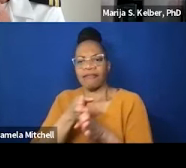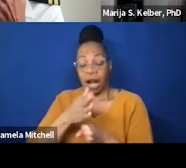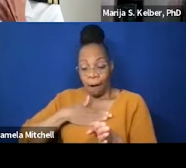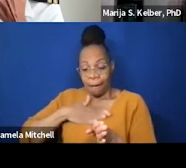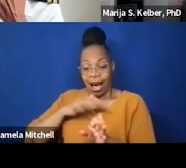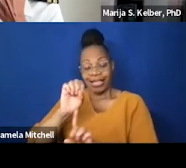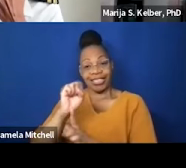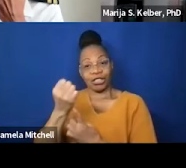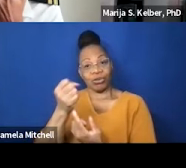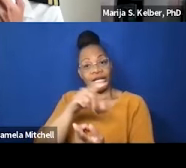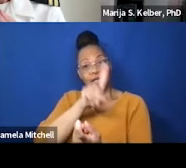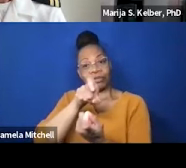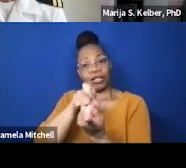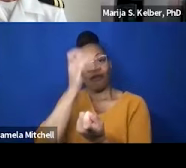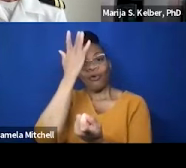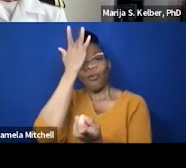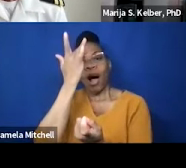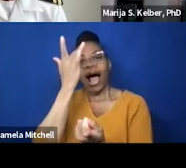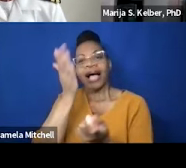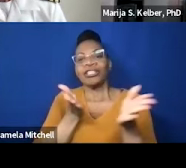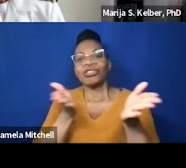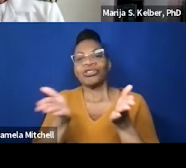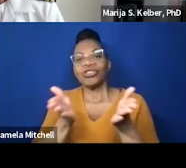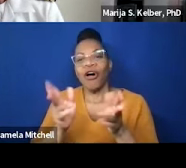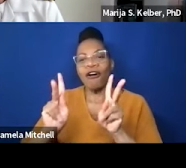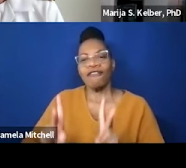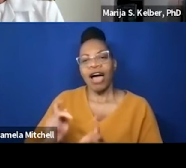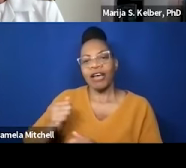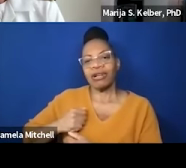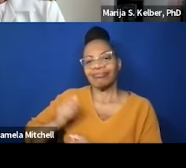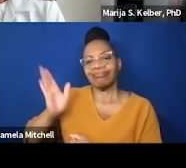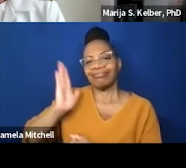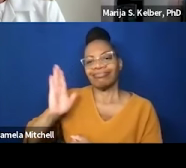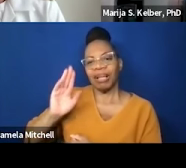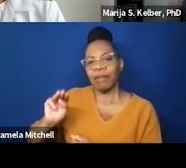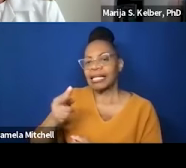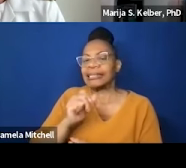simply because to serve veterans in mental health, there's not enough of us in the clinical mental health field